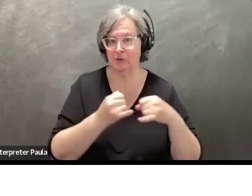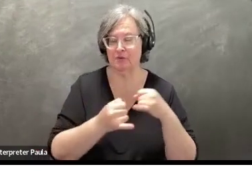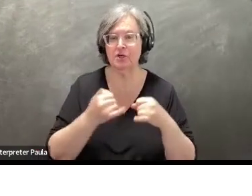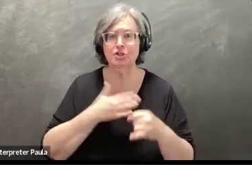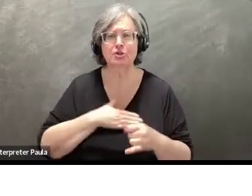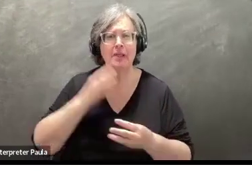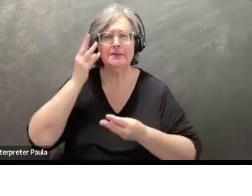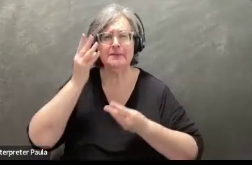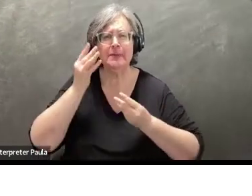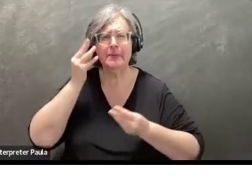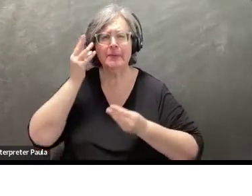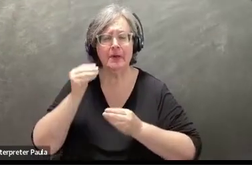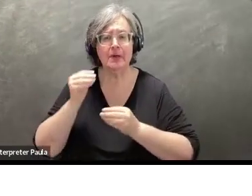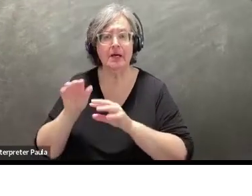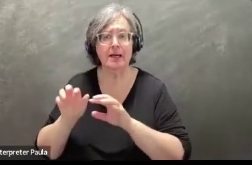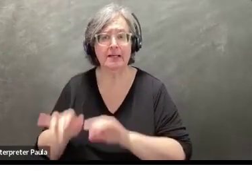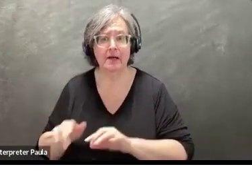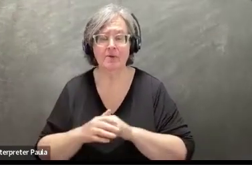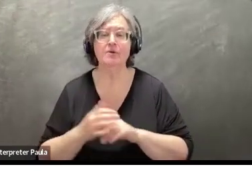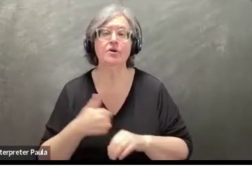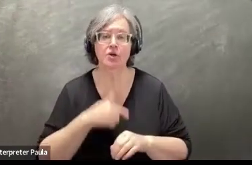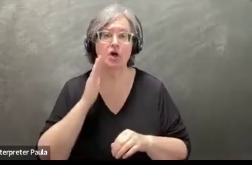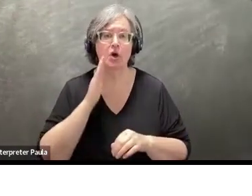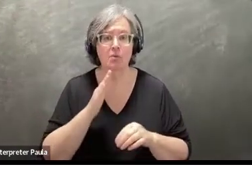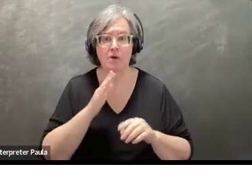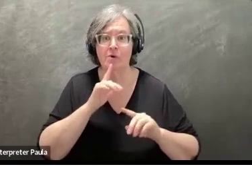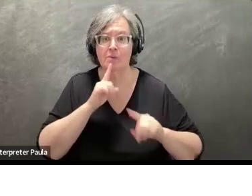dynamically responding as we move through this webinar. The